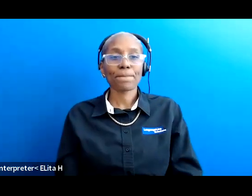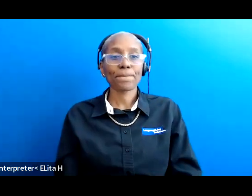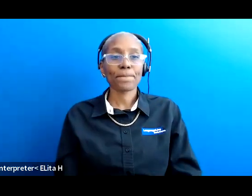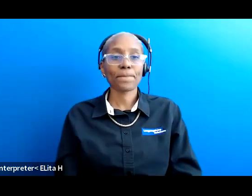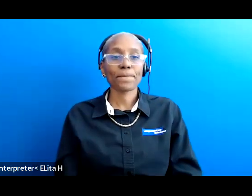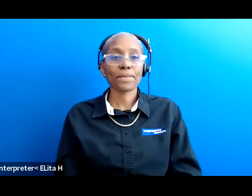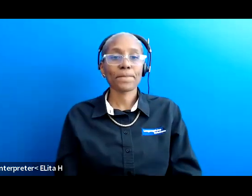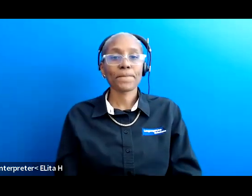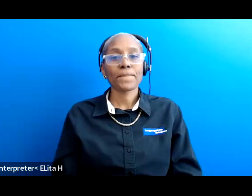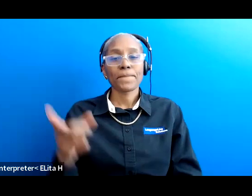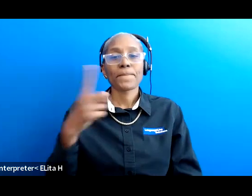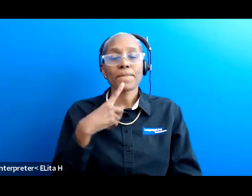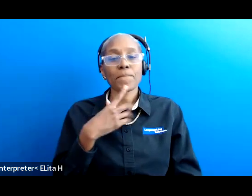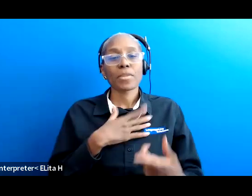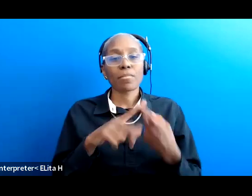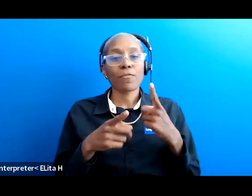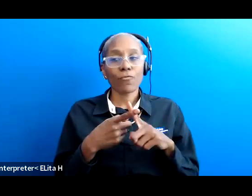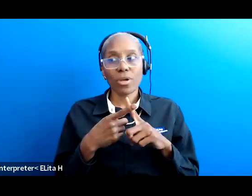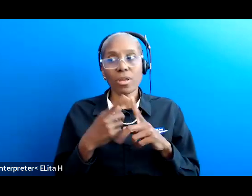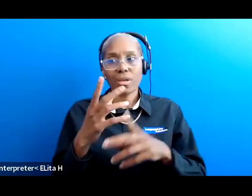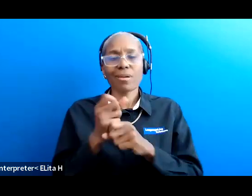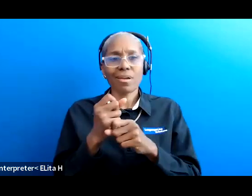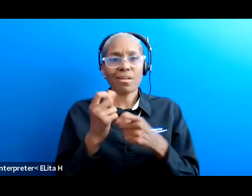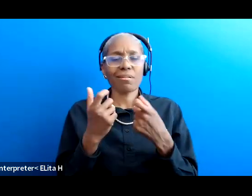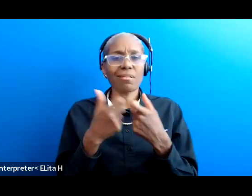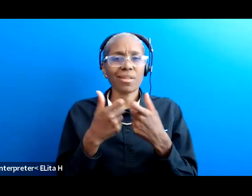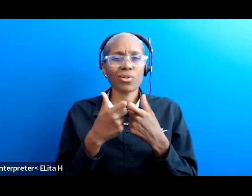He says, I got my friend with a stroke, something electrically